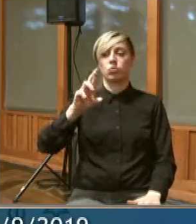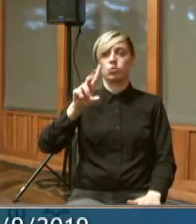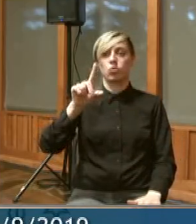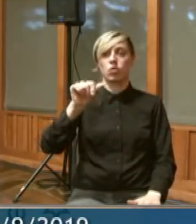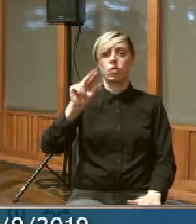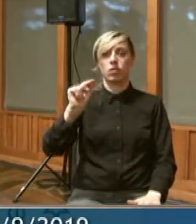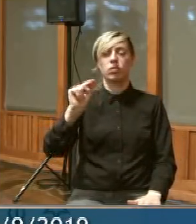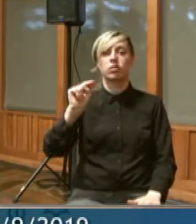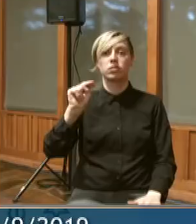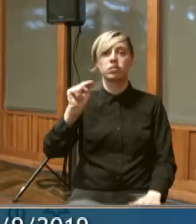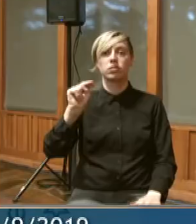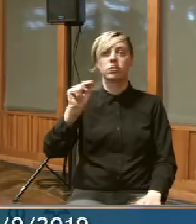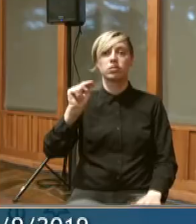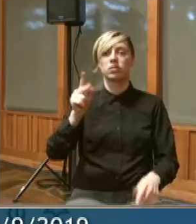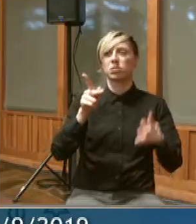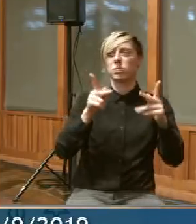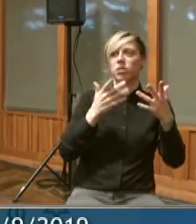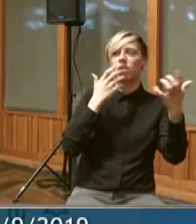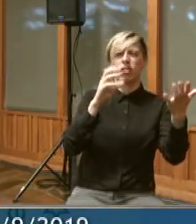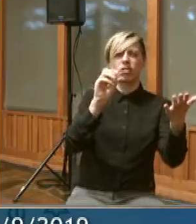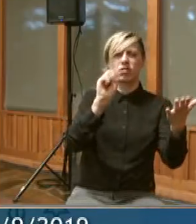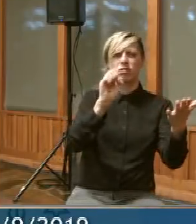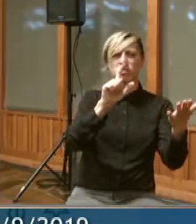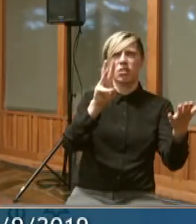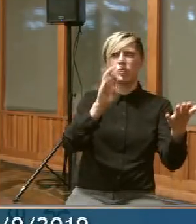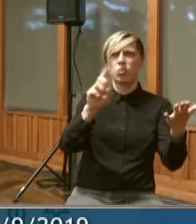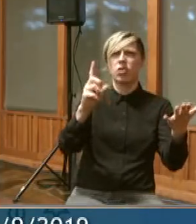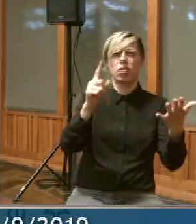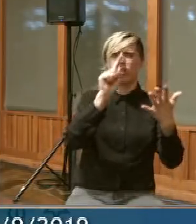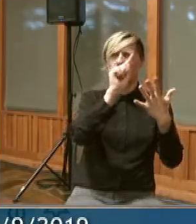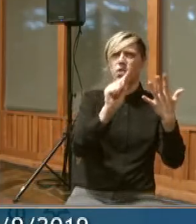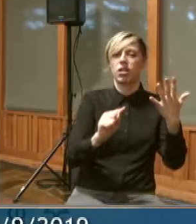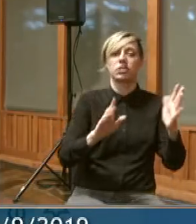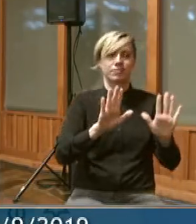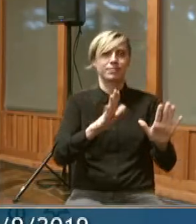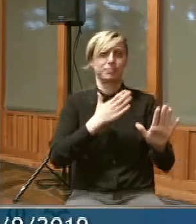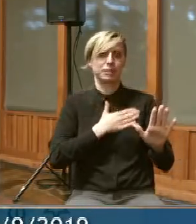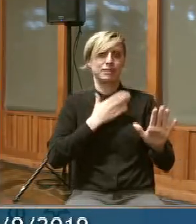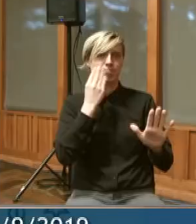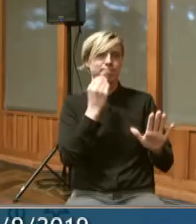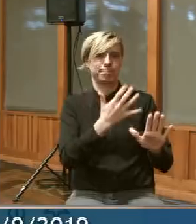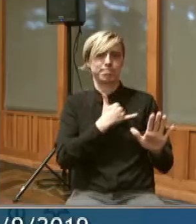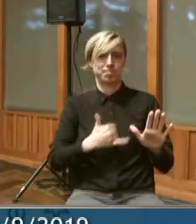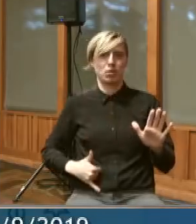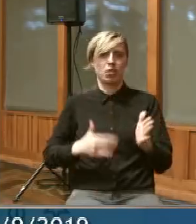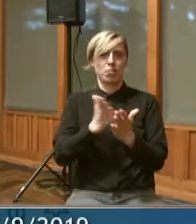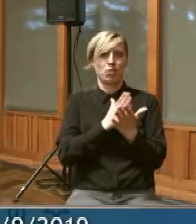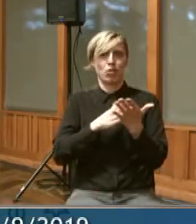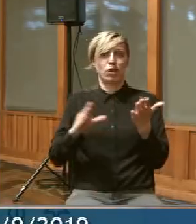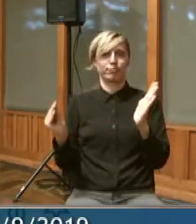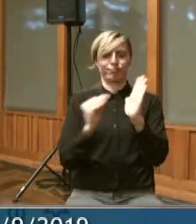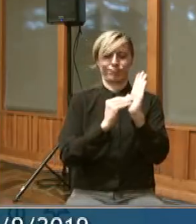AN AQUATICS FACILITIES AT CHARLES JORDAN. WE WILL ENGAGE YOU. IT'S FUNDED.